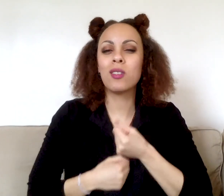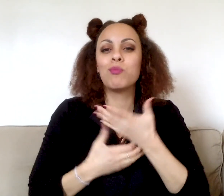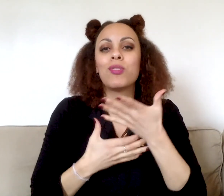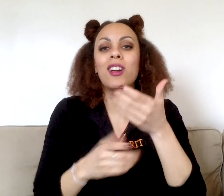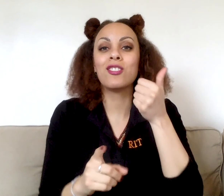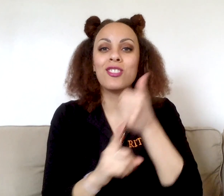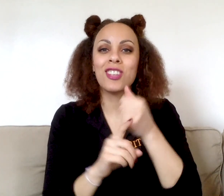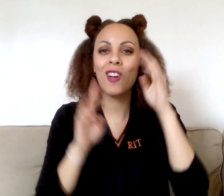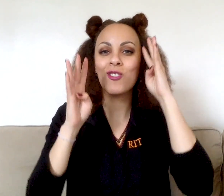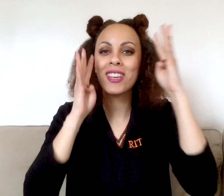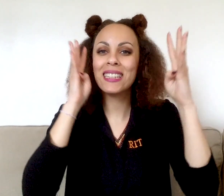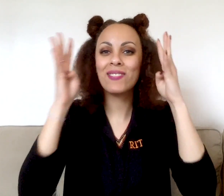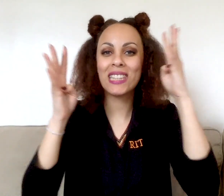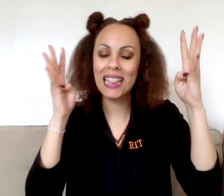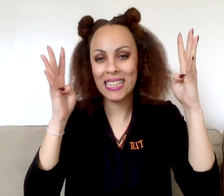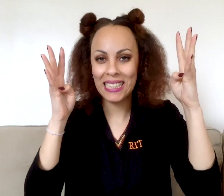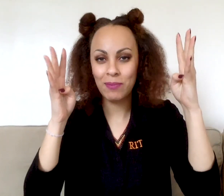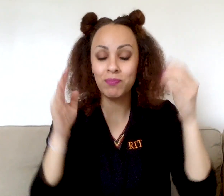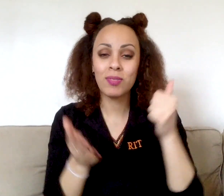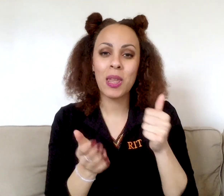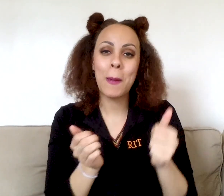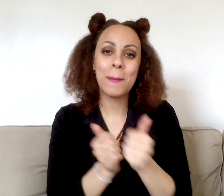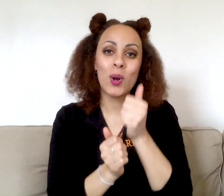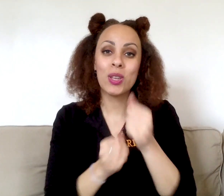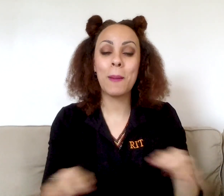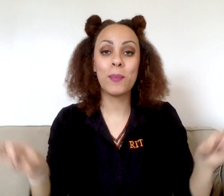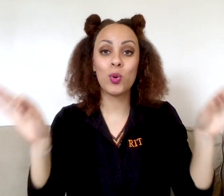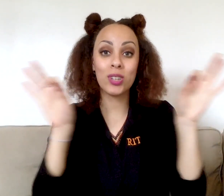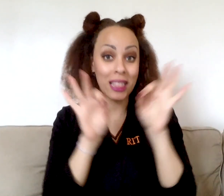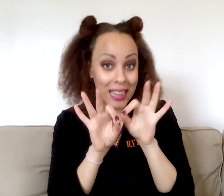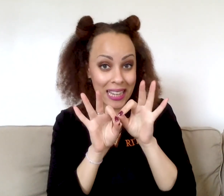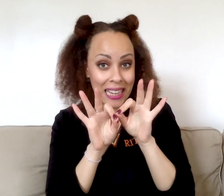allowing you to express creativity.